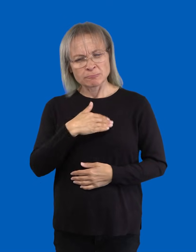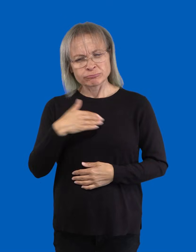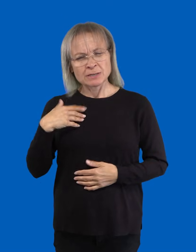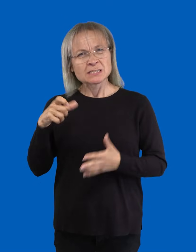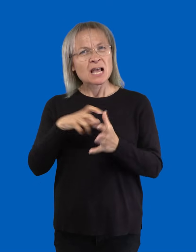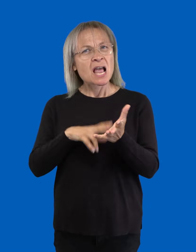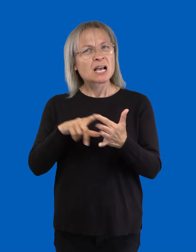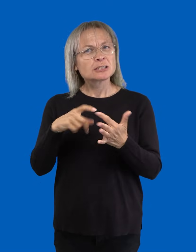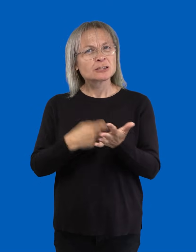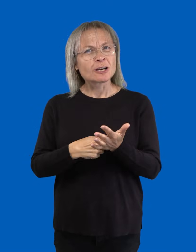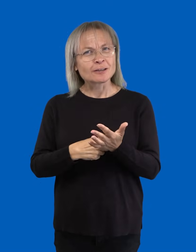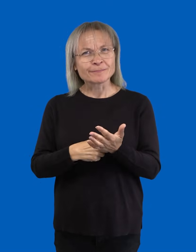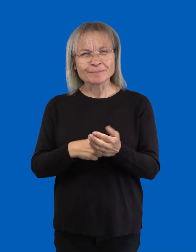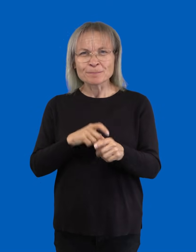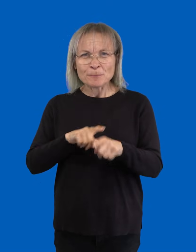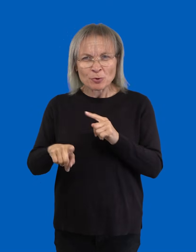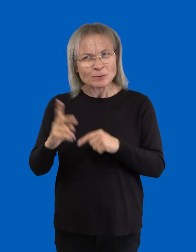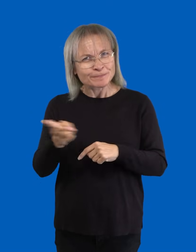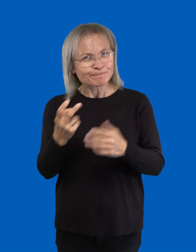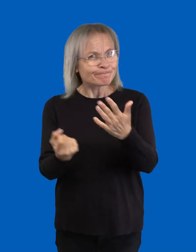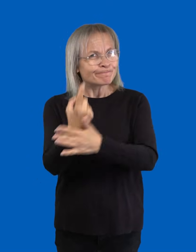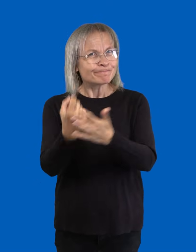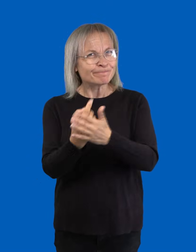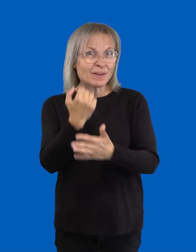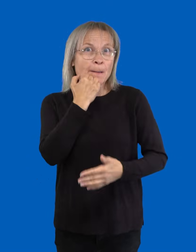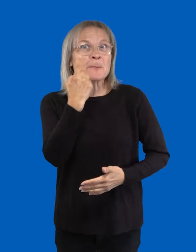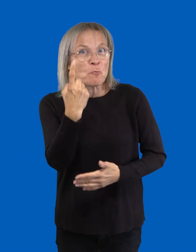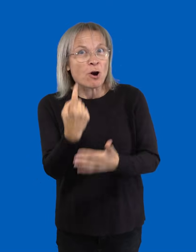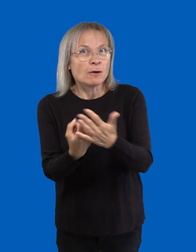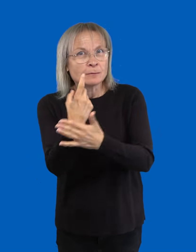Breast cancer is the most common type of cancer in women in the UK.